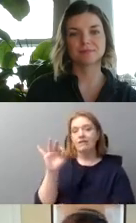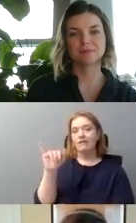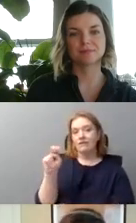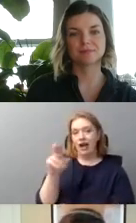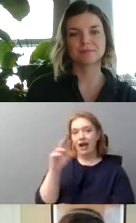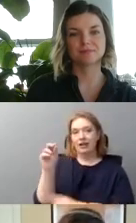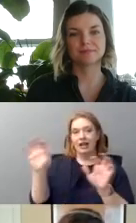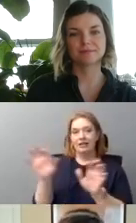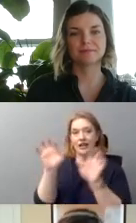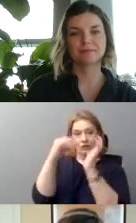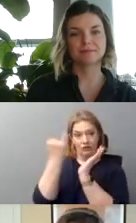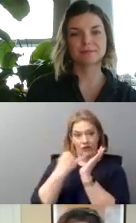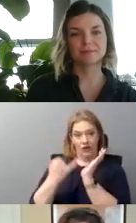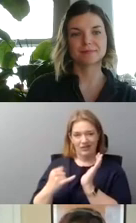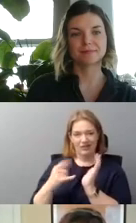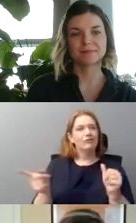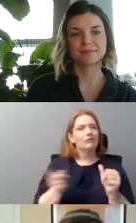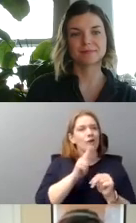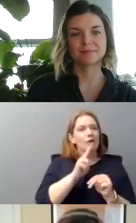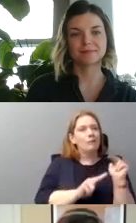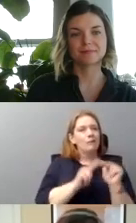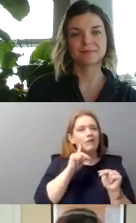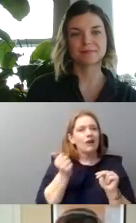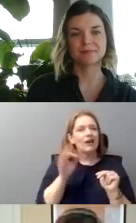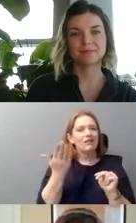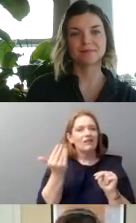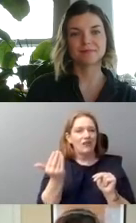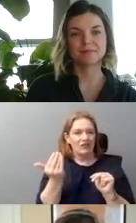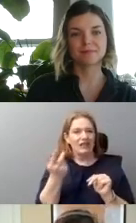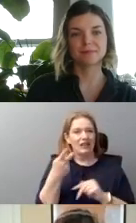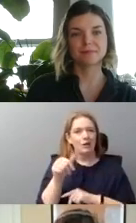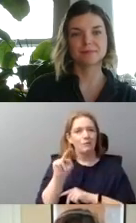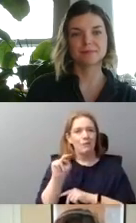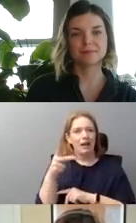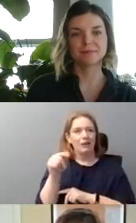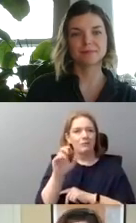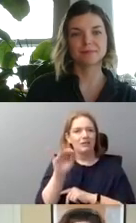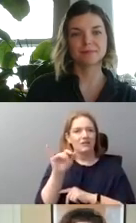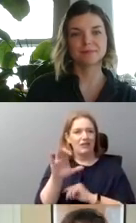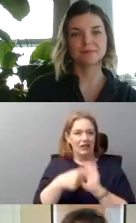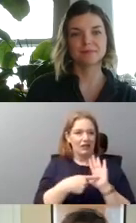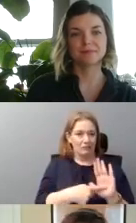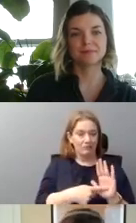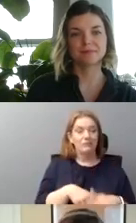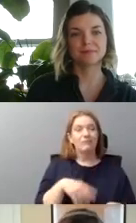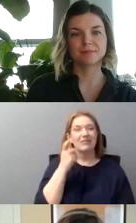built for the 1915 Pan Pacific Exposition. Just west of here lies the former United States Army